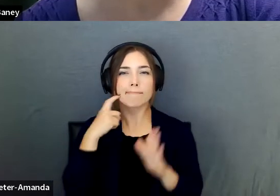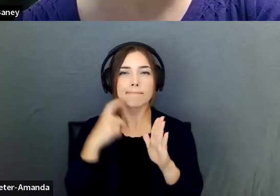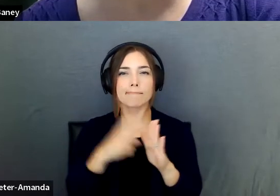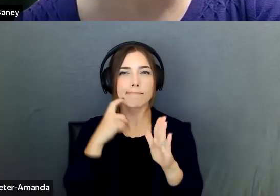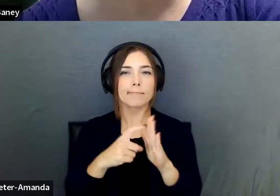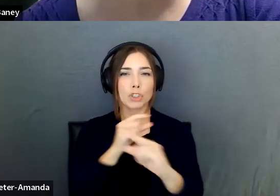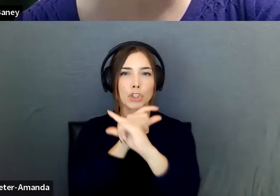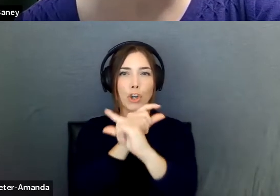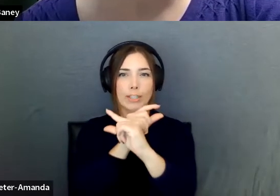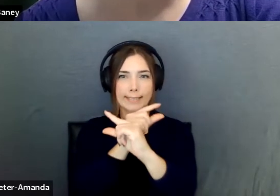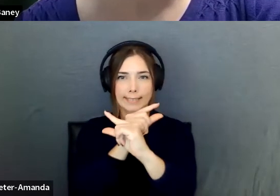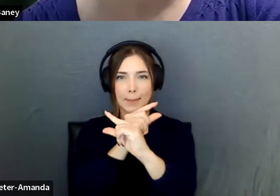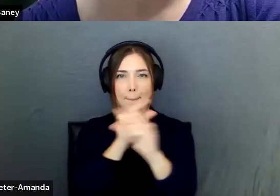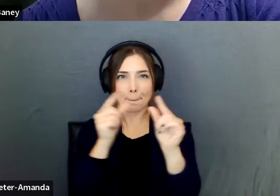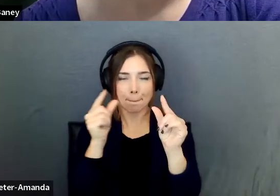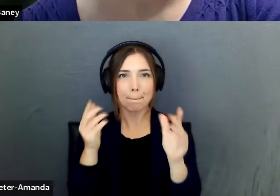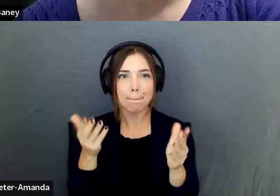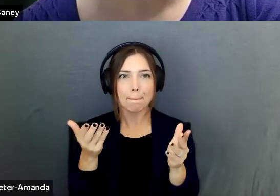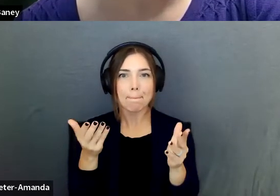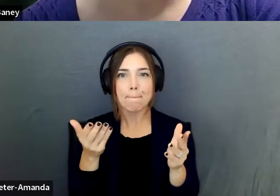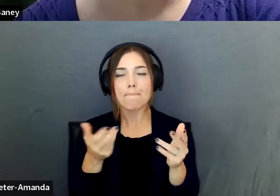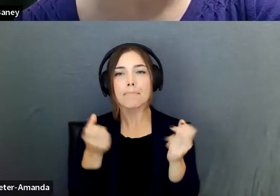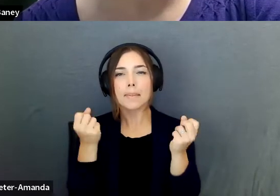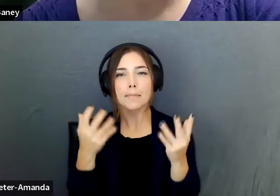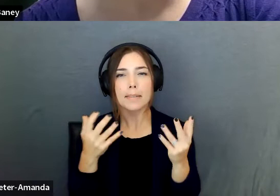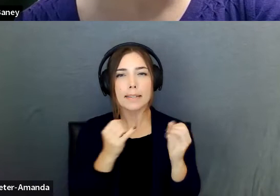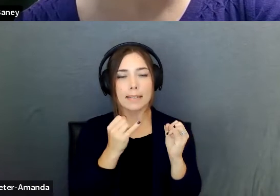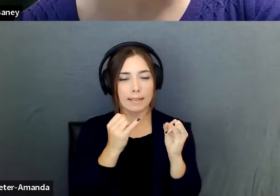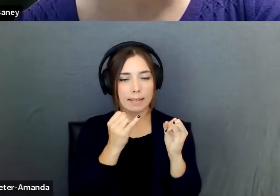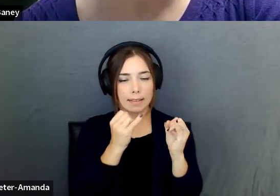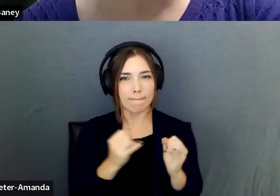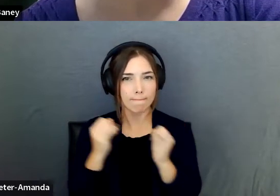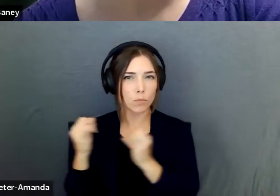We've run into many who get locked into a guardian ship.